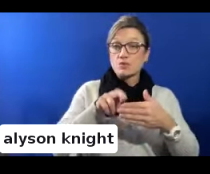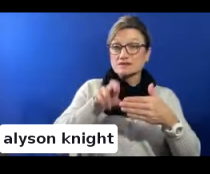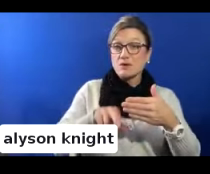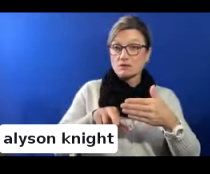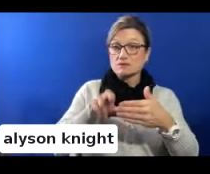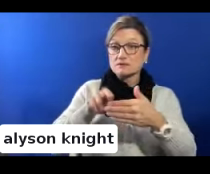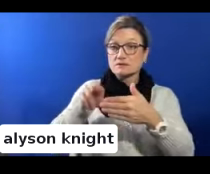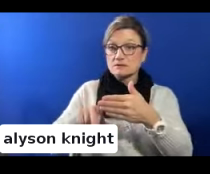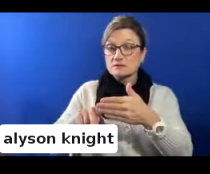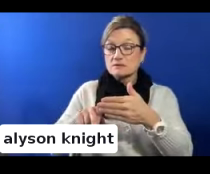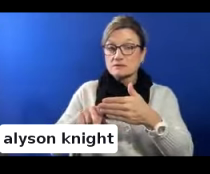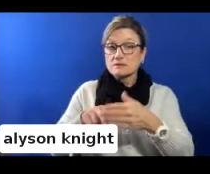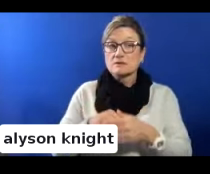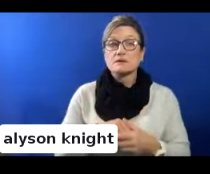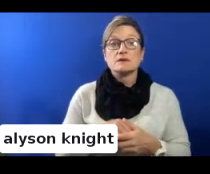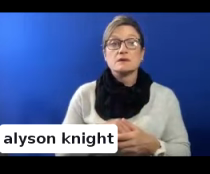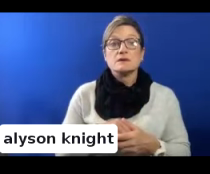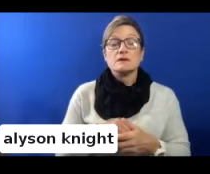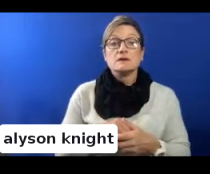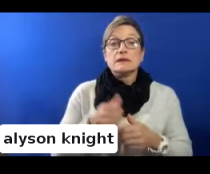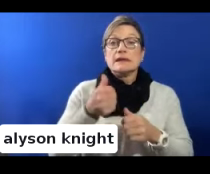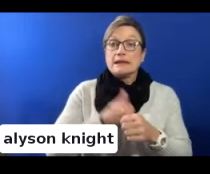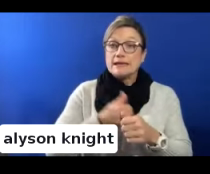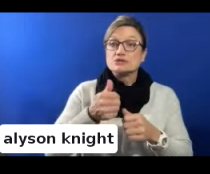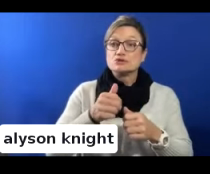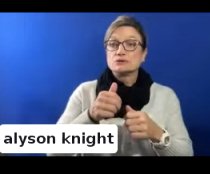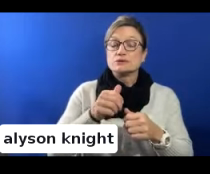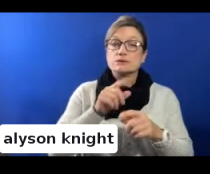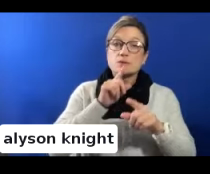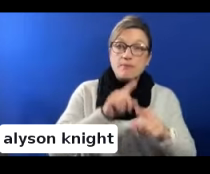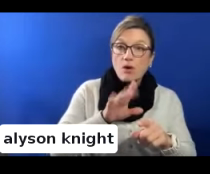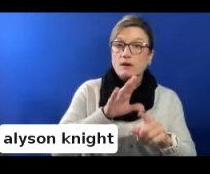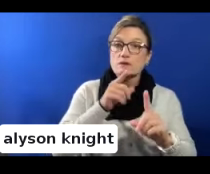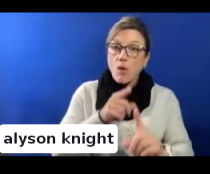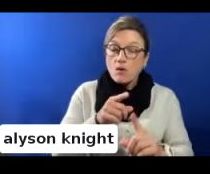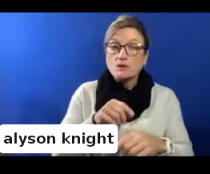each of the proposed goals, the year-to-date accomplishments,